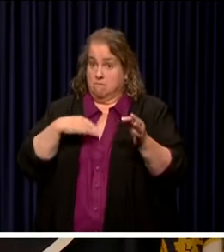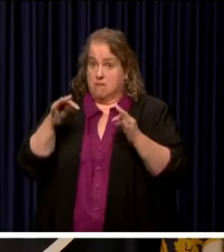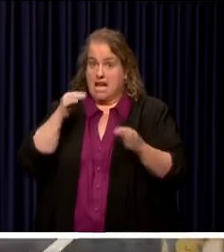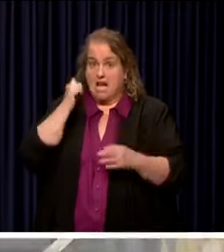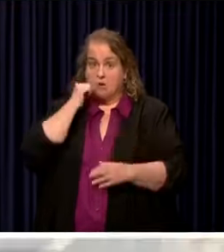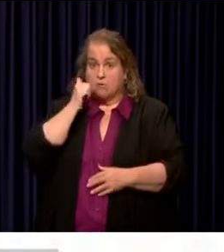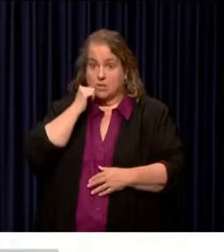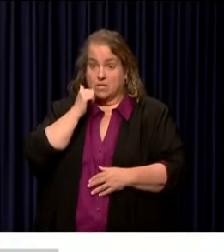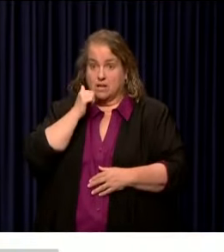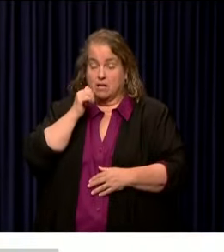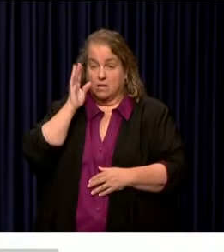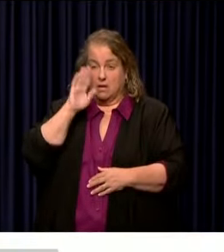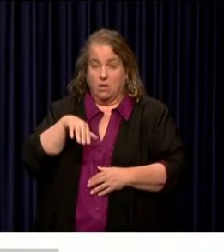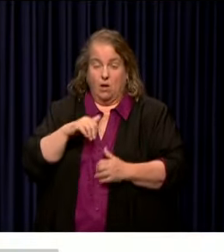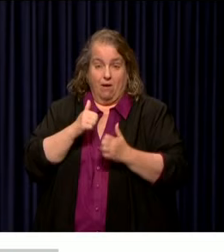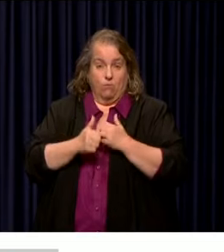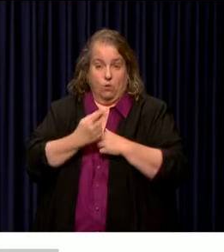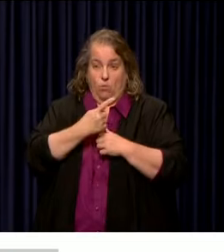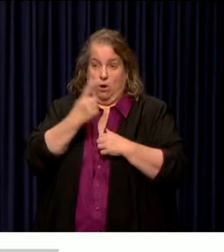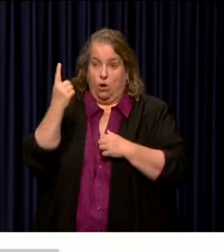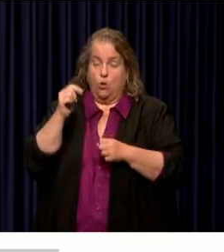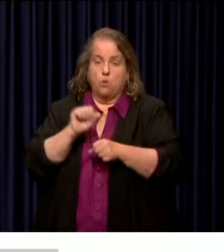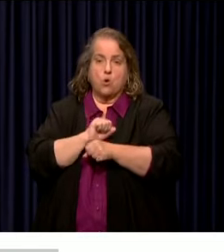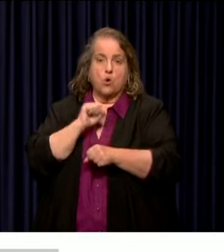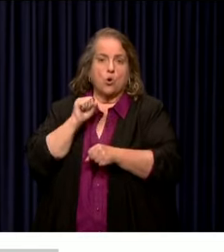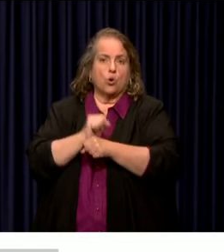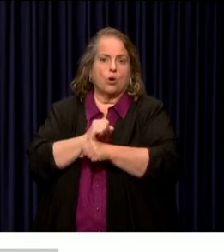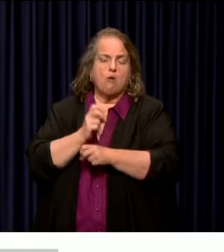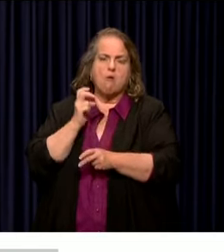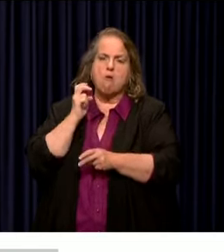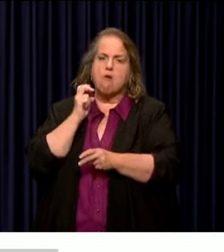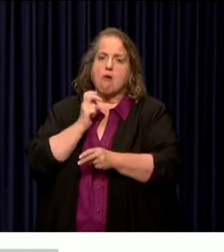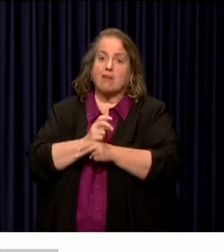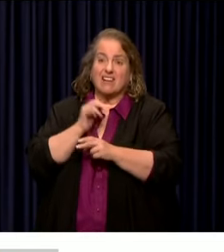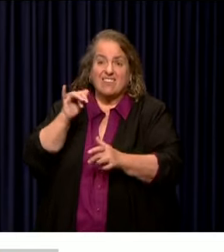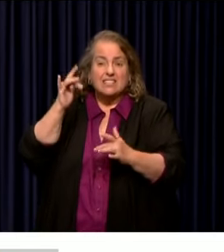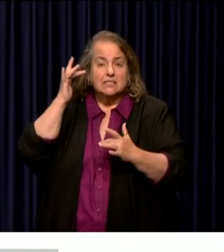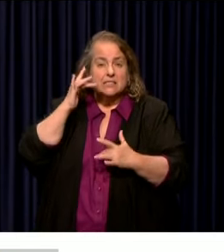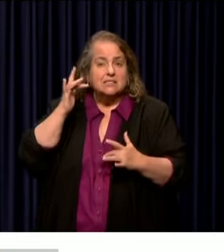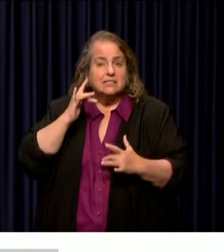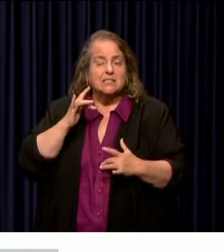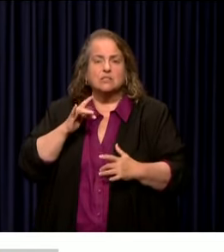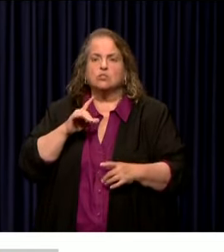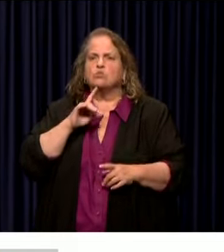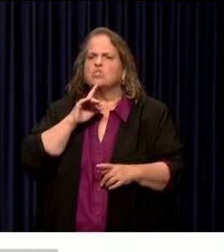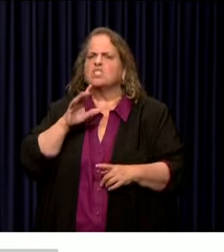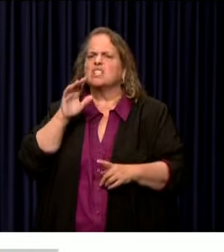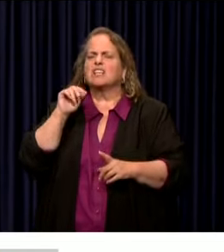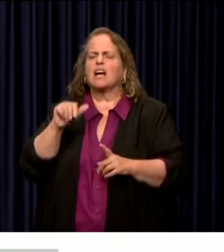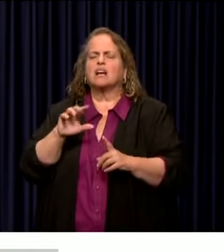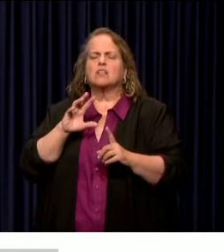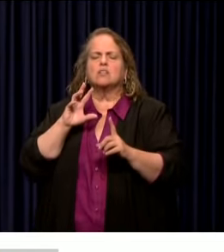NORTON'S THEY'RE USING. WE'RE DEVELOPING TEAMS THAT CAN WORK DIRECTLY WITH THEM. WE HAVE A NEW OVERALL TASK FORCE